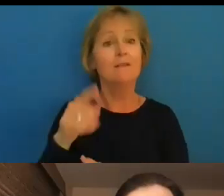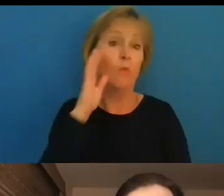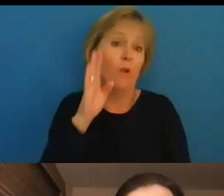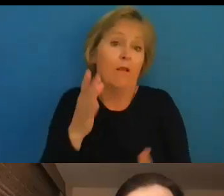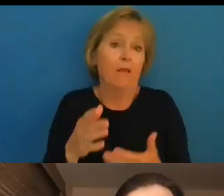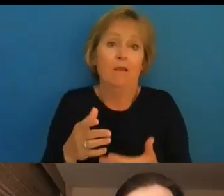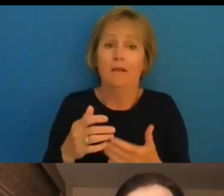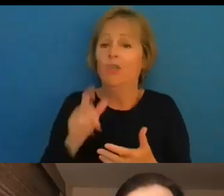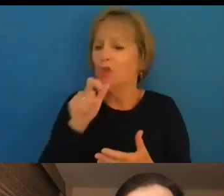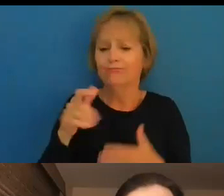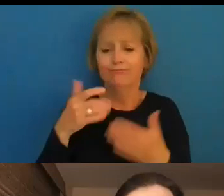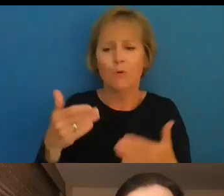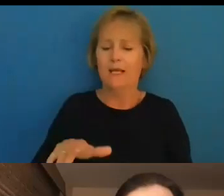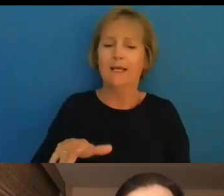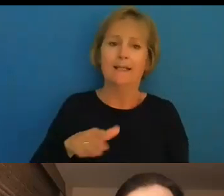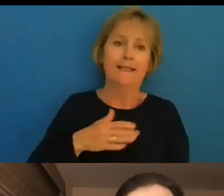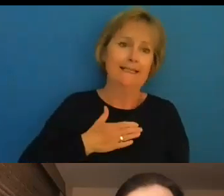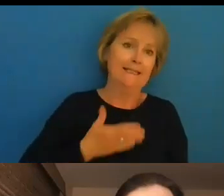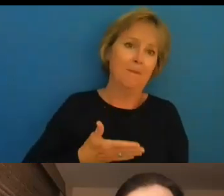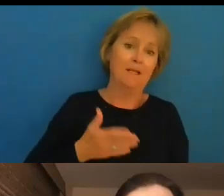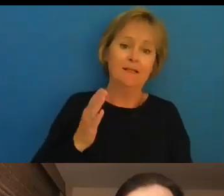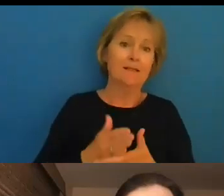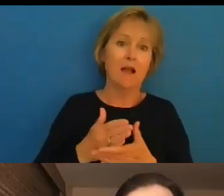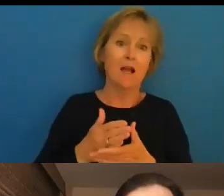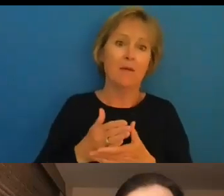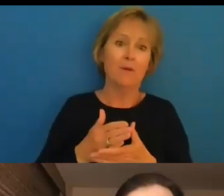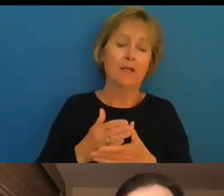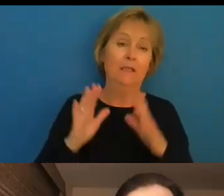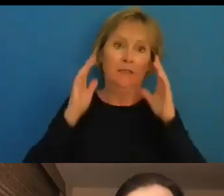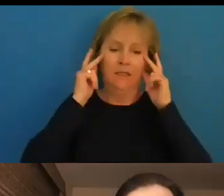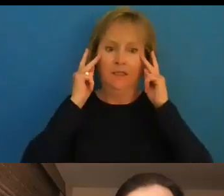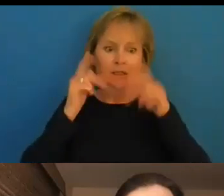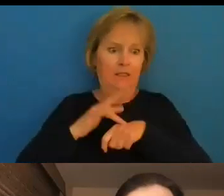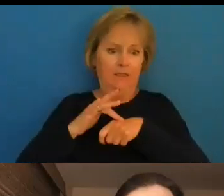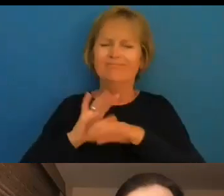So I feel like we should accept it. stop psyching ourselves out about it, and just